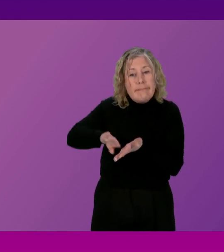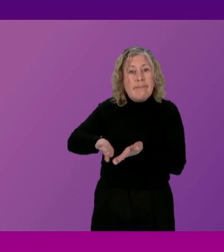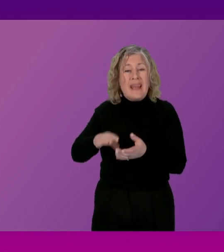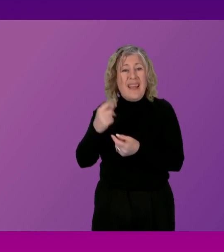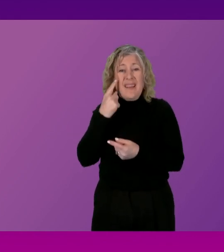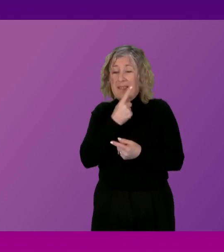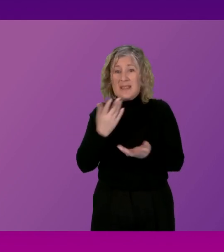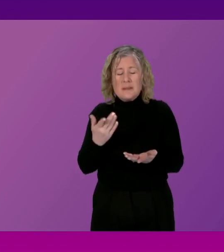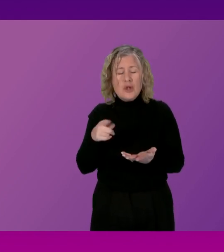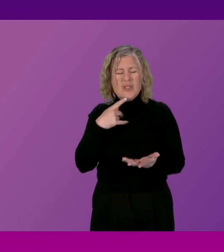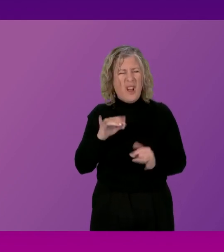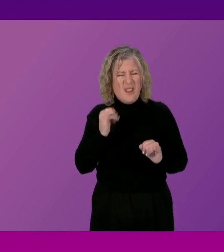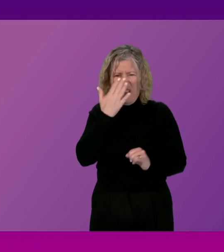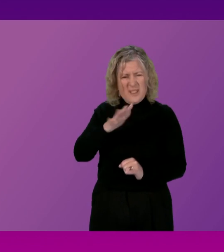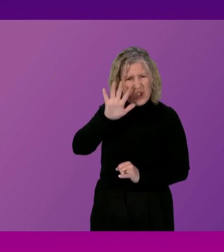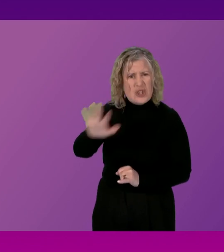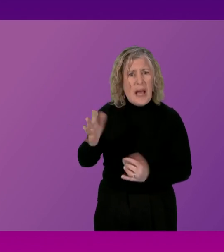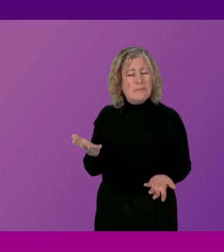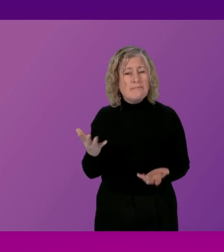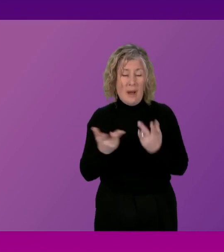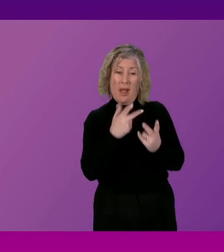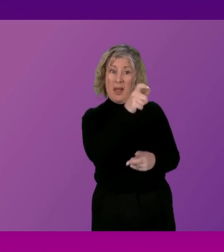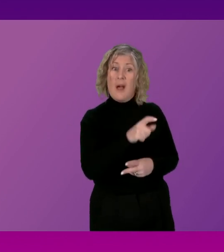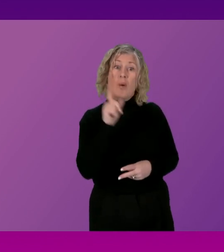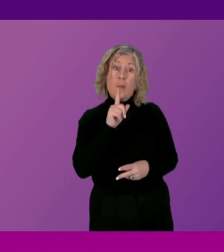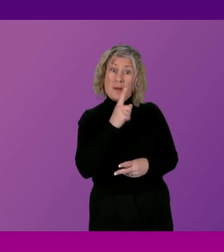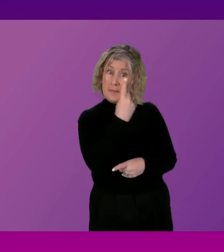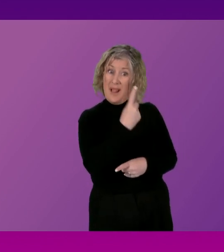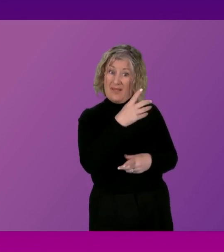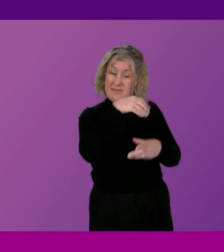Jane Morrison, a member of the Scottish Covid bereaved group, said: